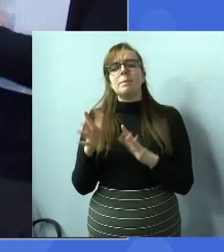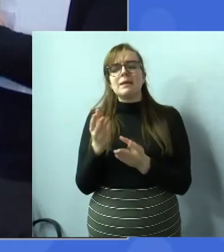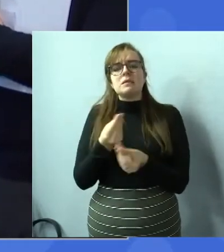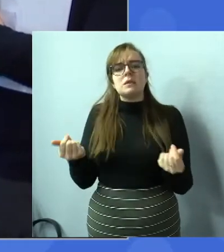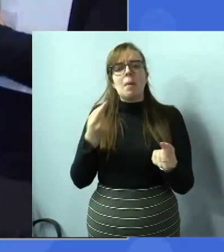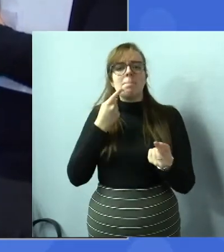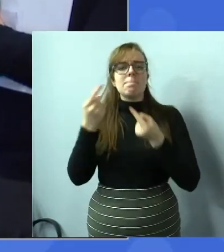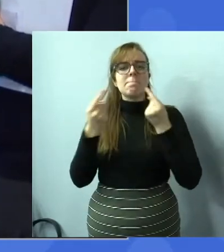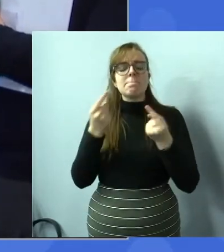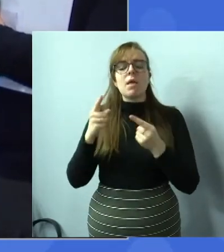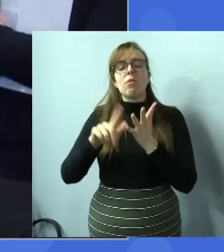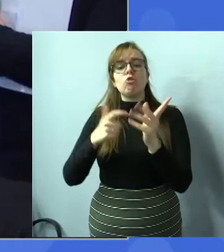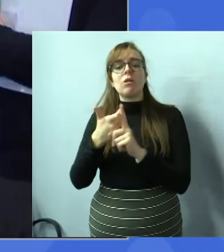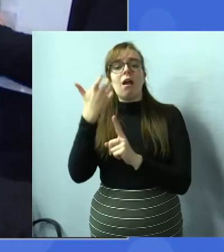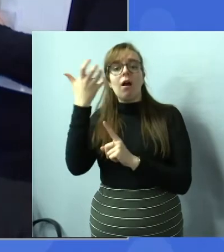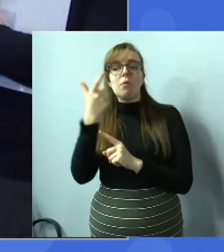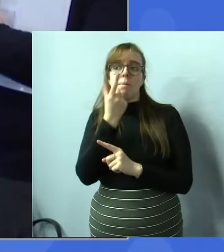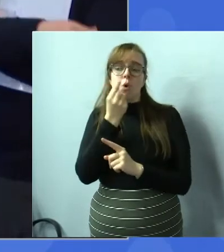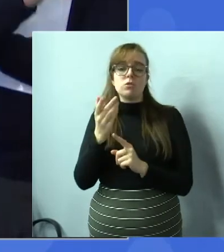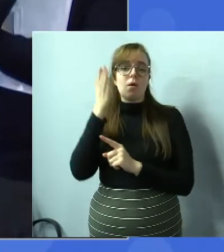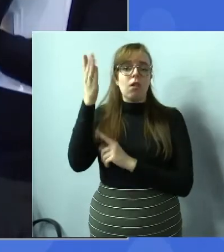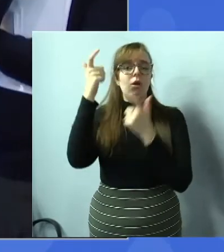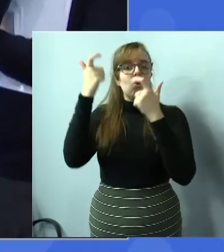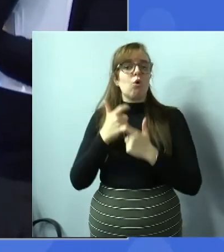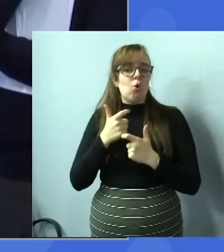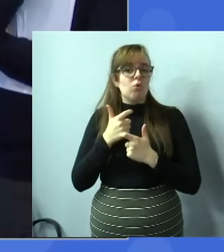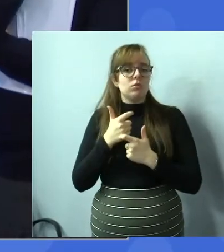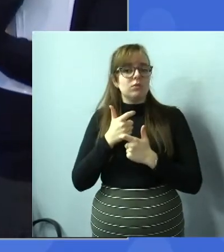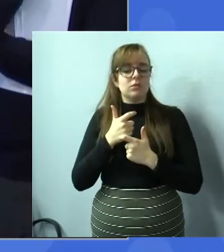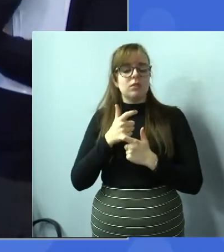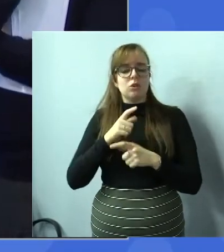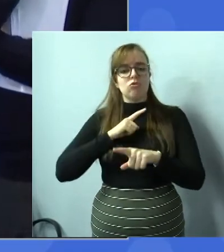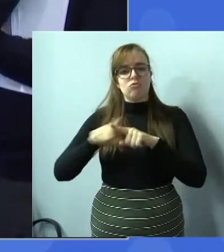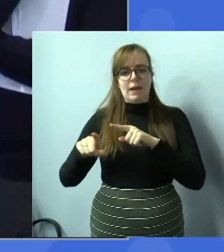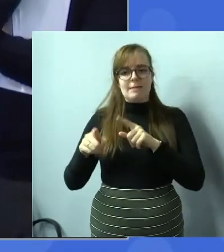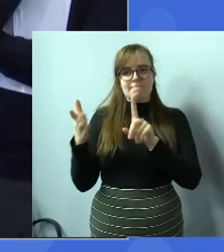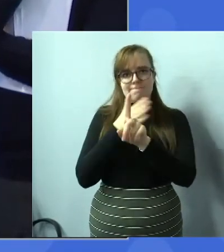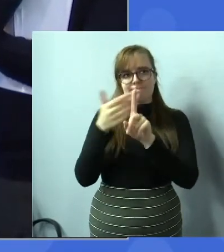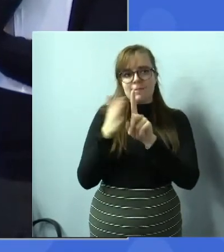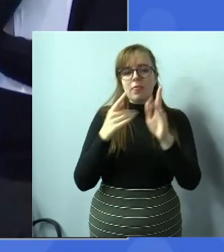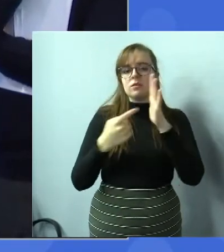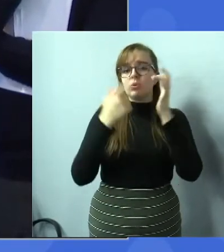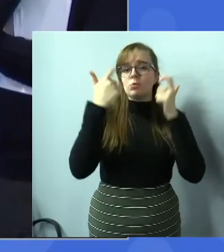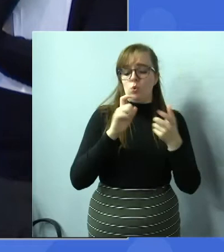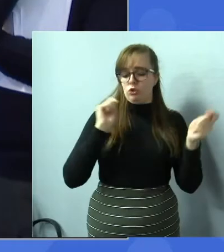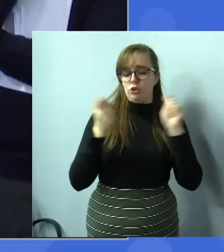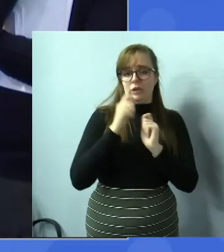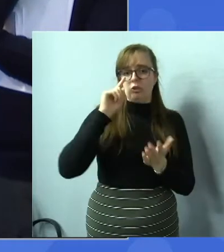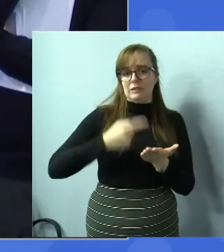UK government might be taken to court and there might be an attempt by to get the Supreme Court to overturn that decision but I think the general view